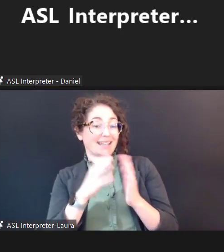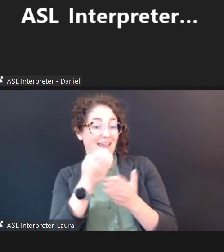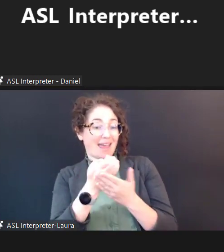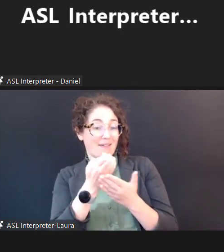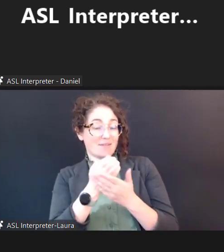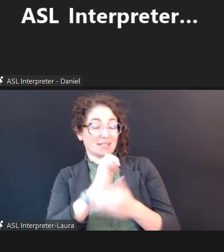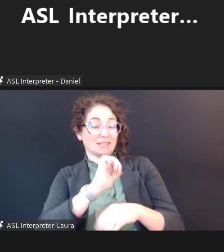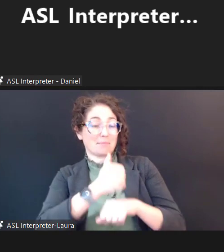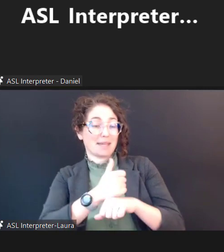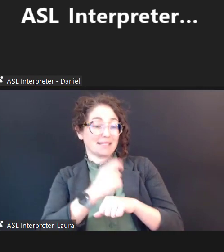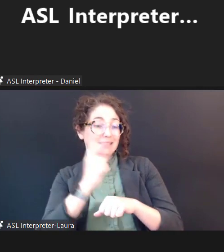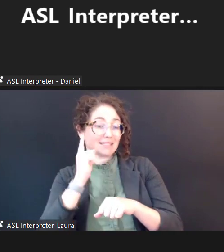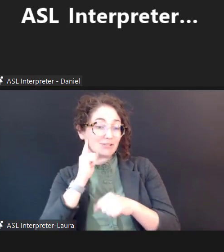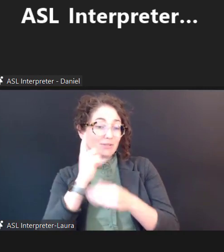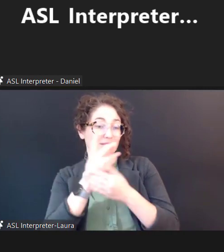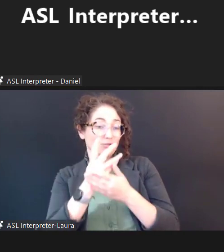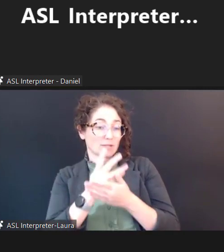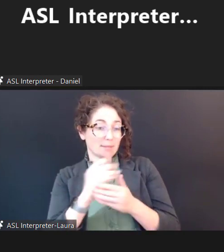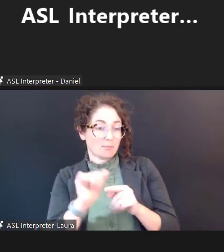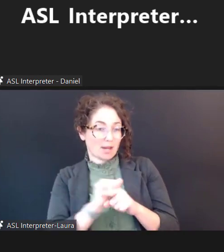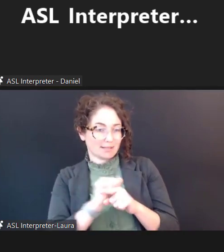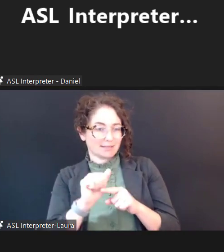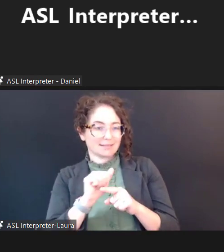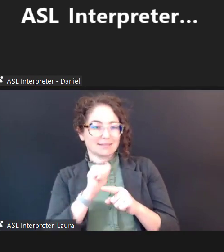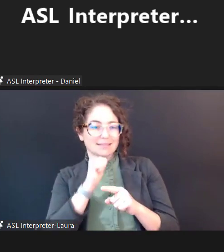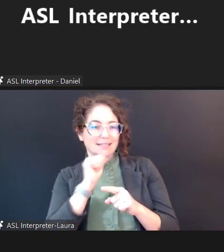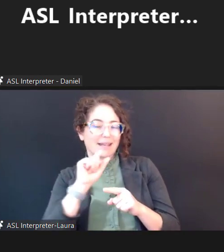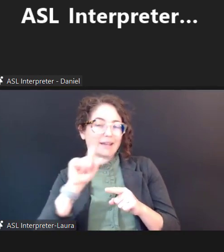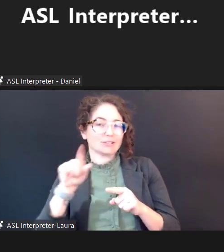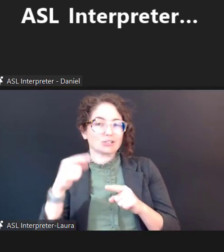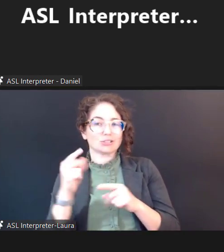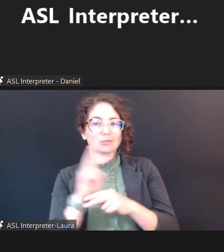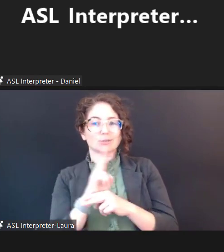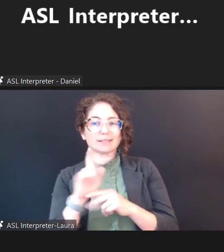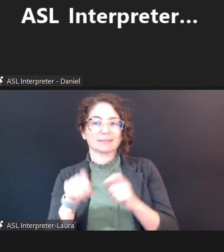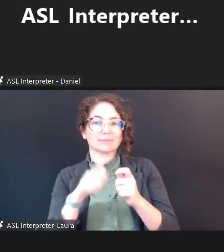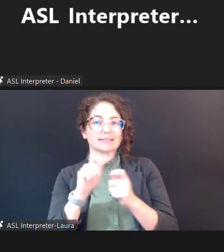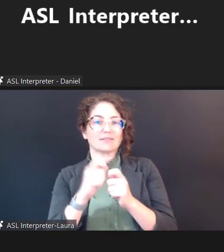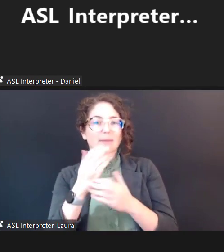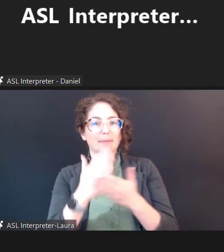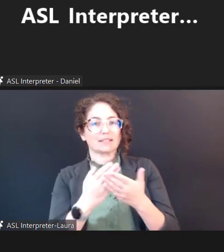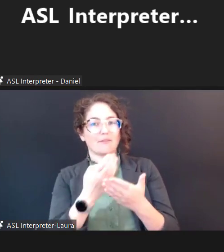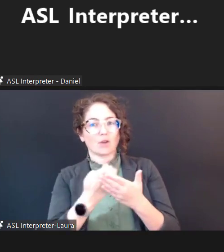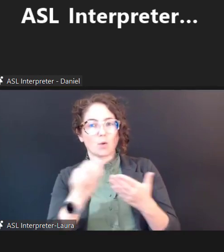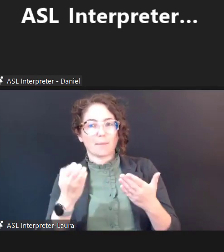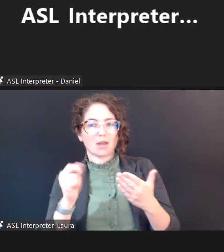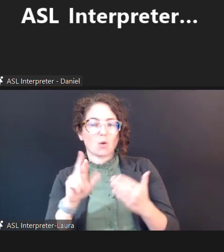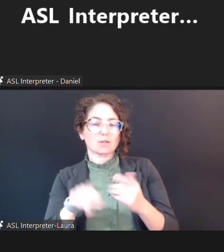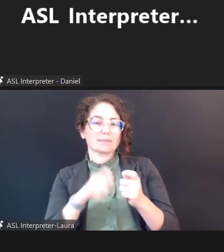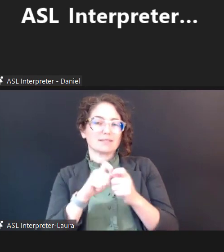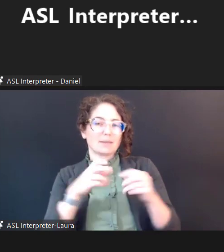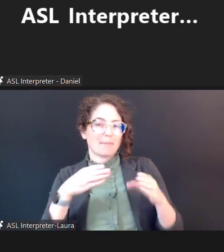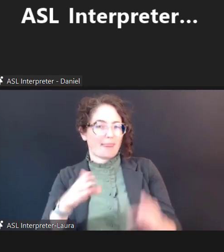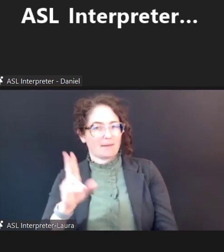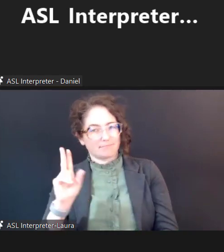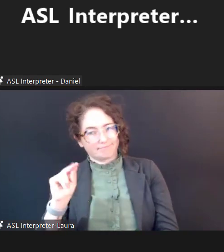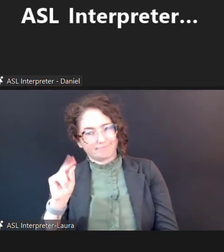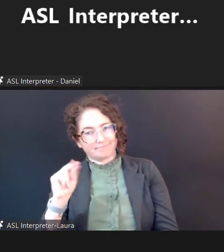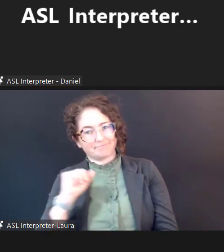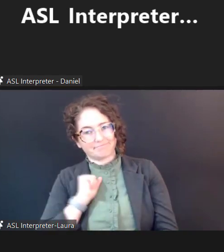to be more than just using a designated piece of equipment or a specific method, because in implementing evidence-based